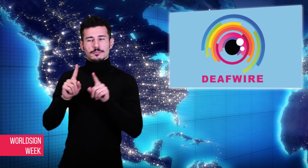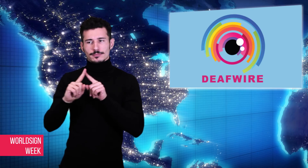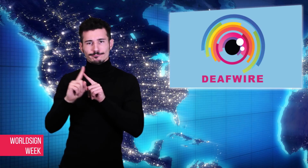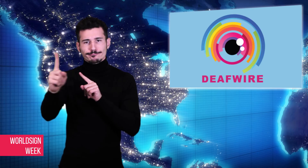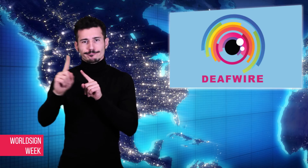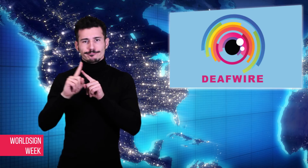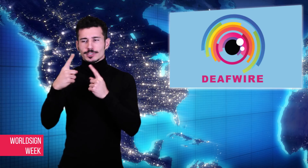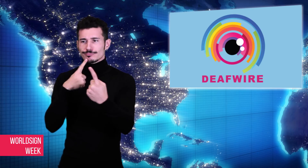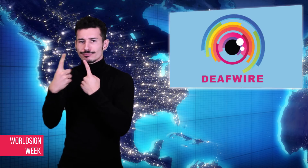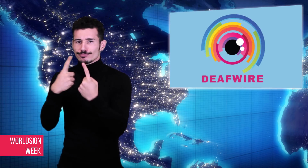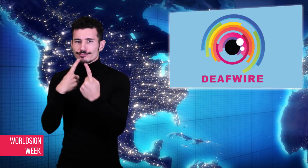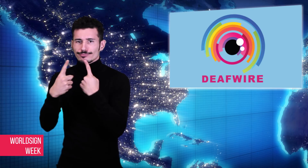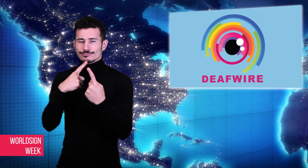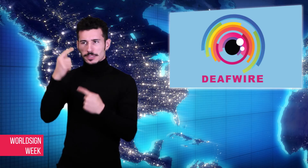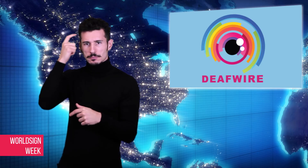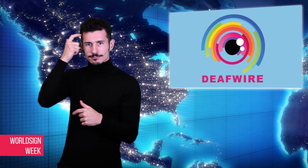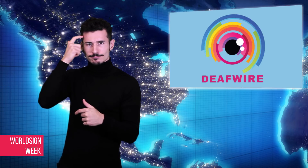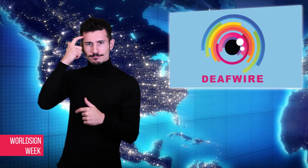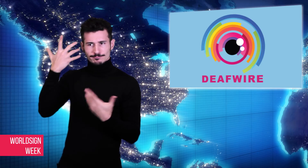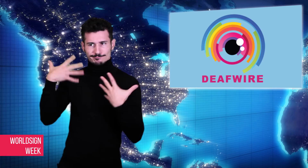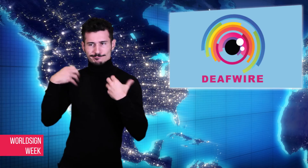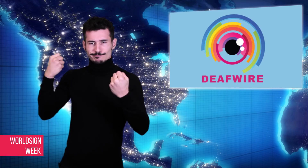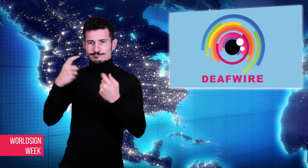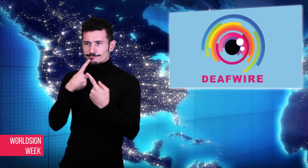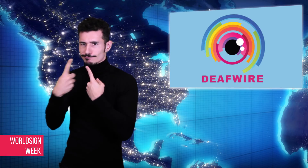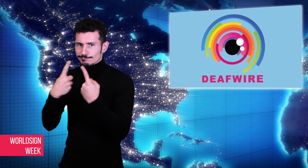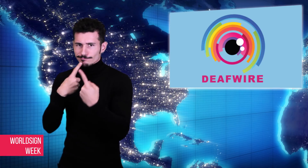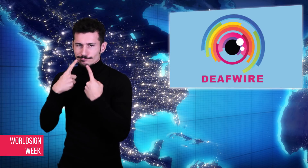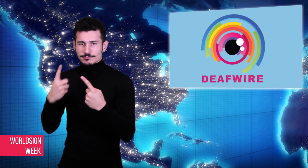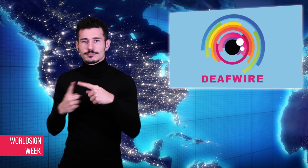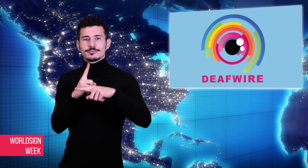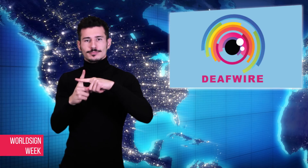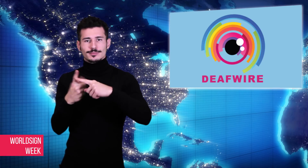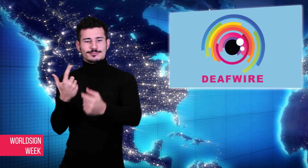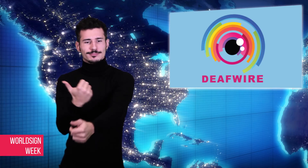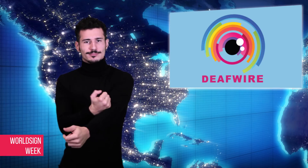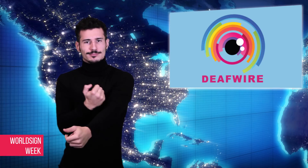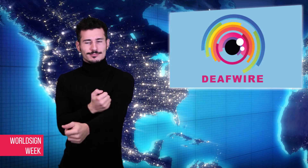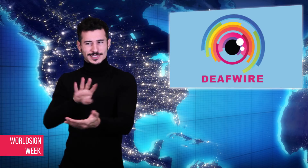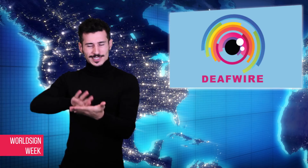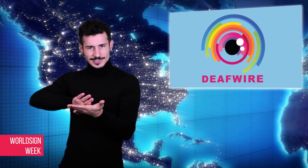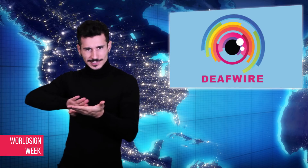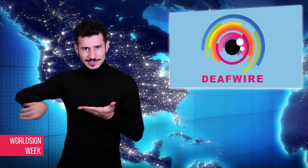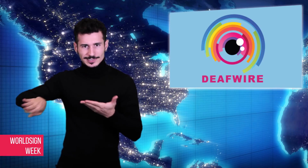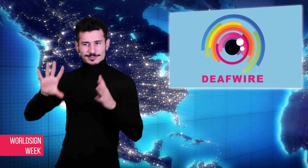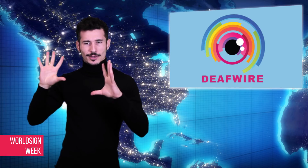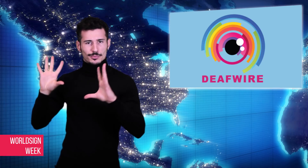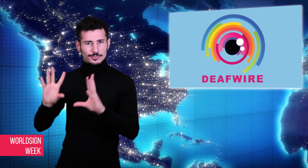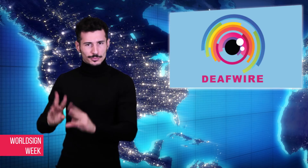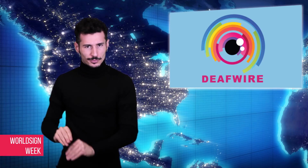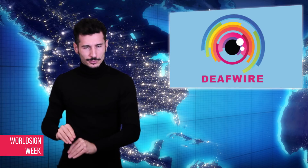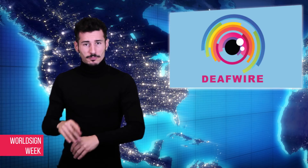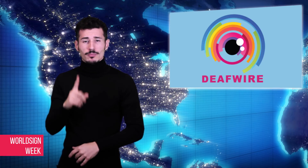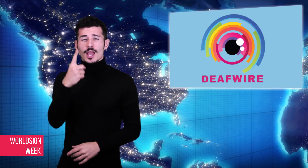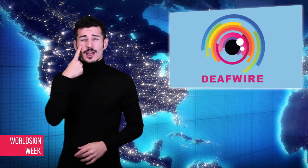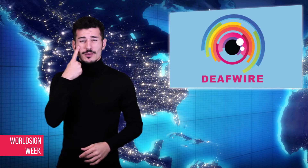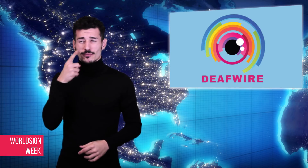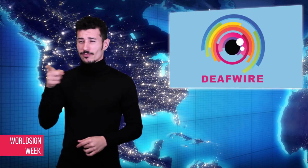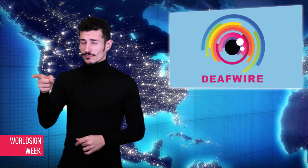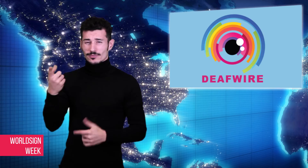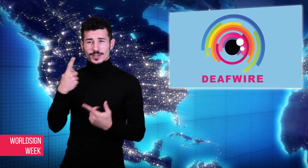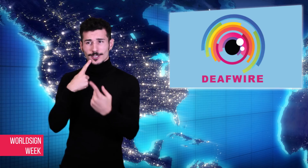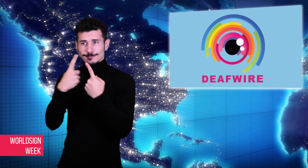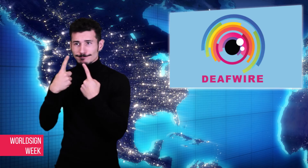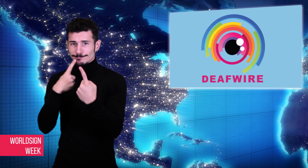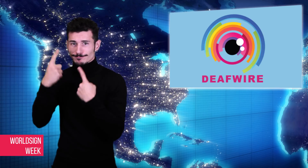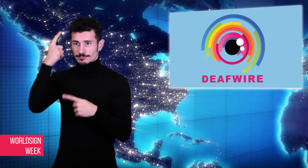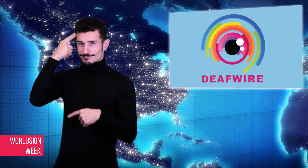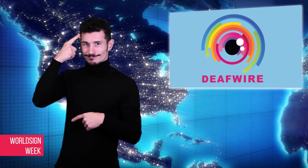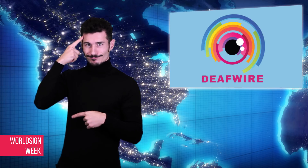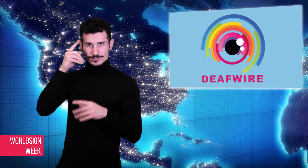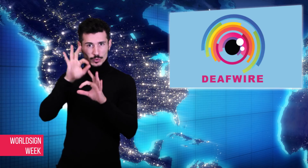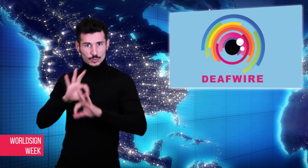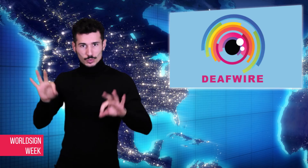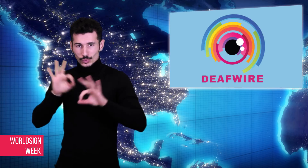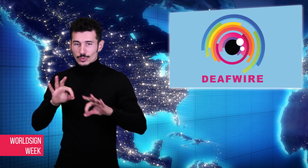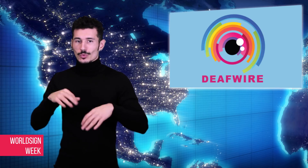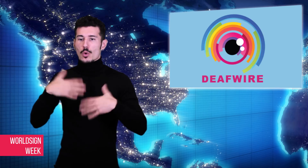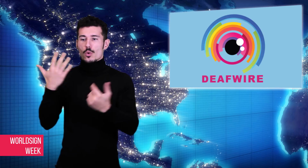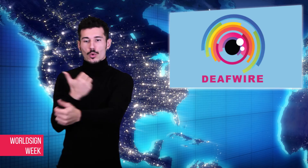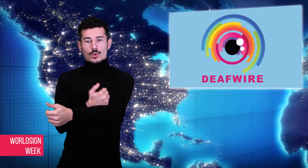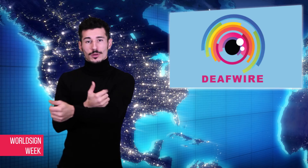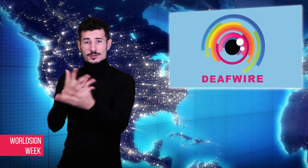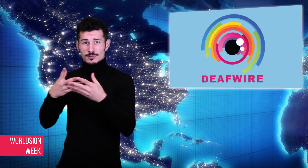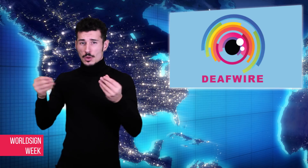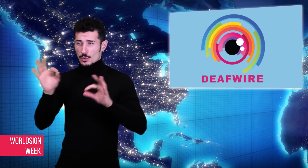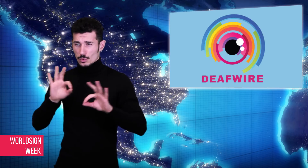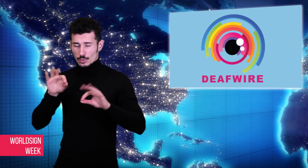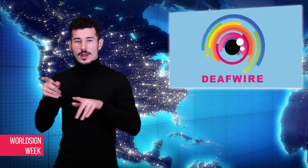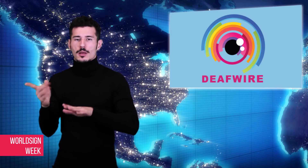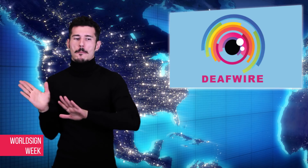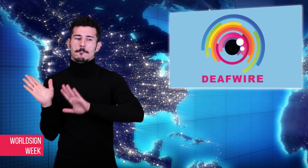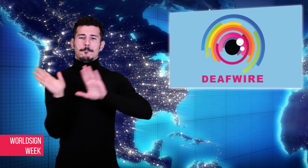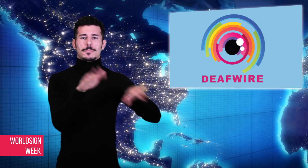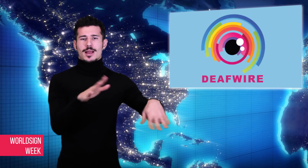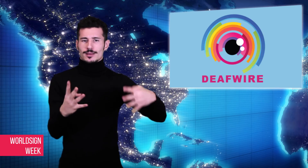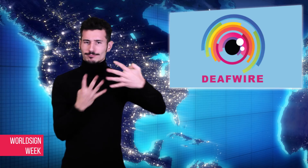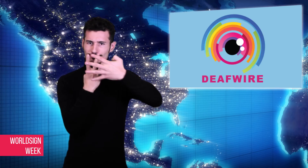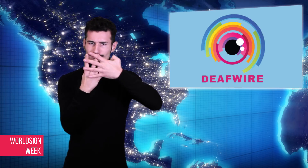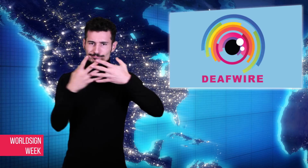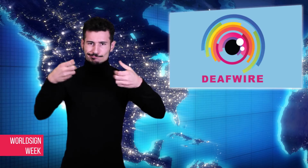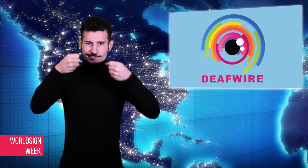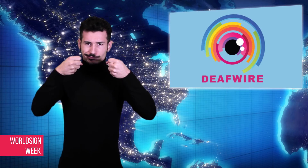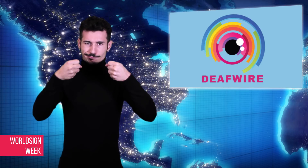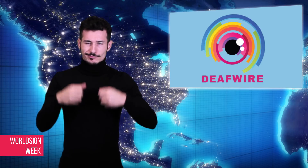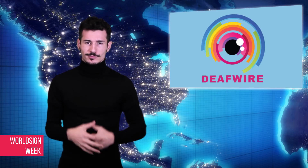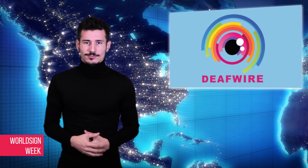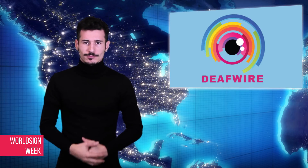returned to prison.